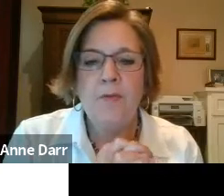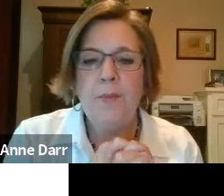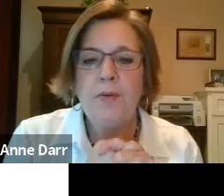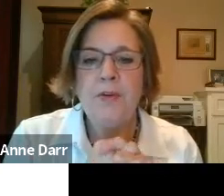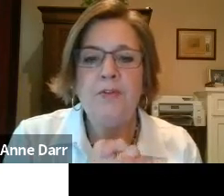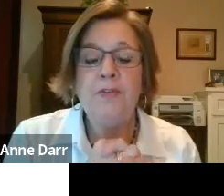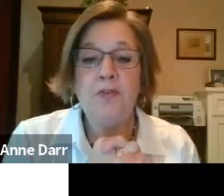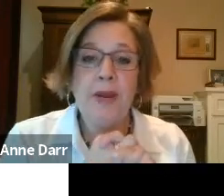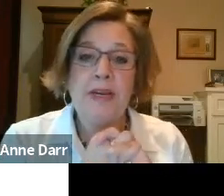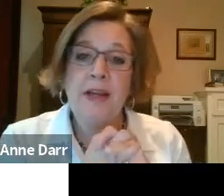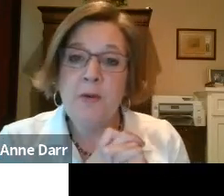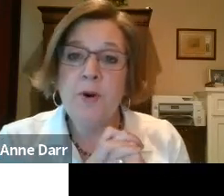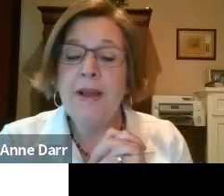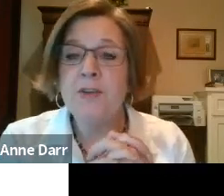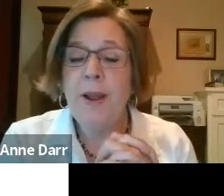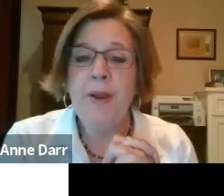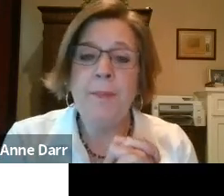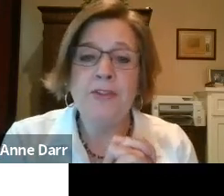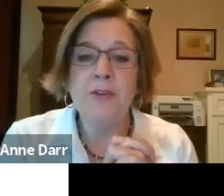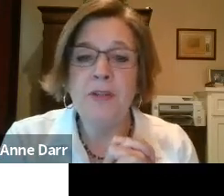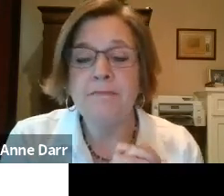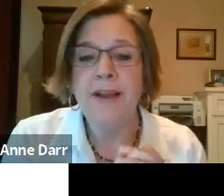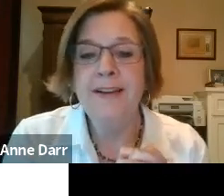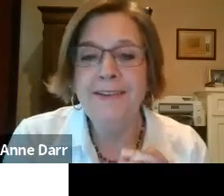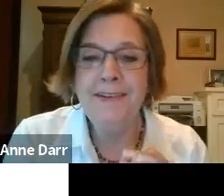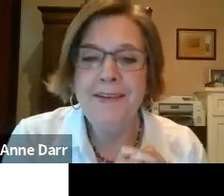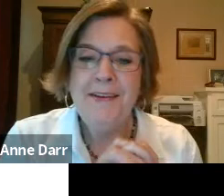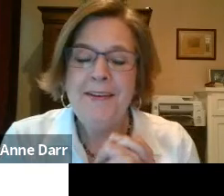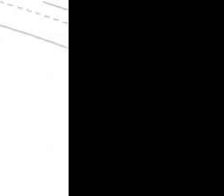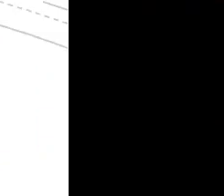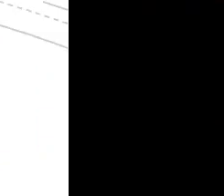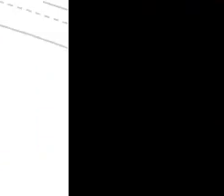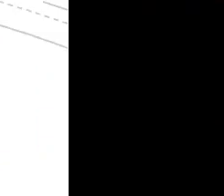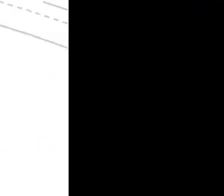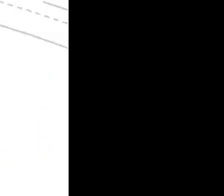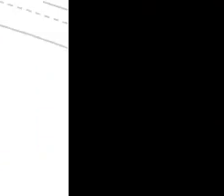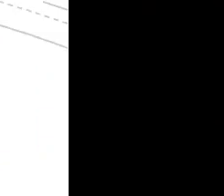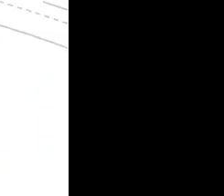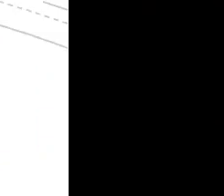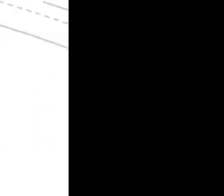We have one person who just joined and I think we're about to wrap up actually. Marsha: I'm so sorry. >> That's okay.